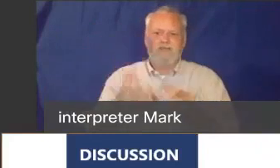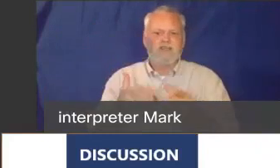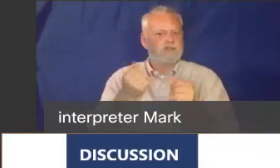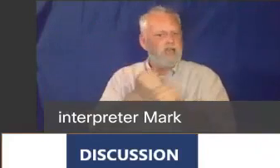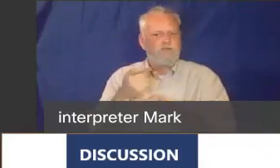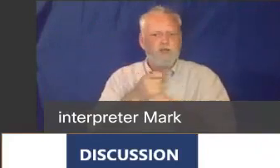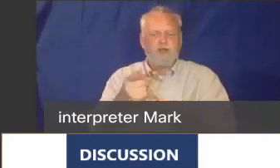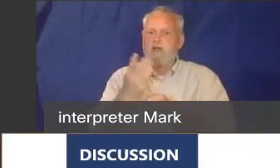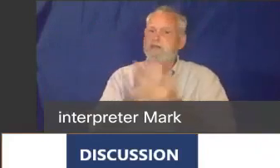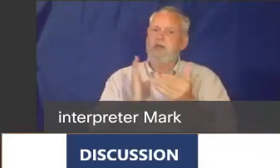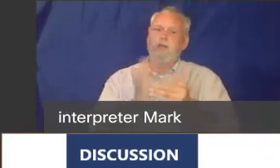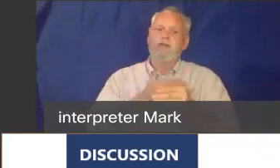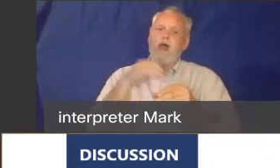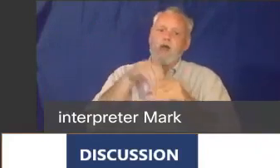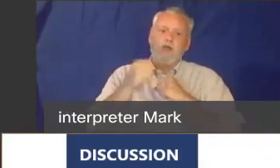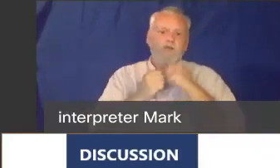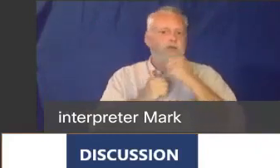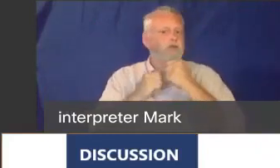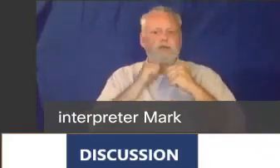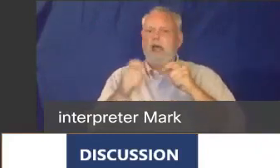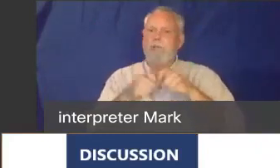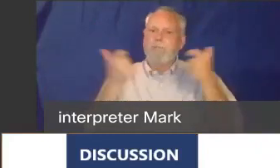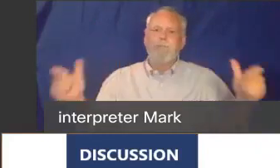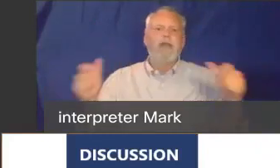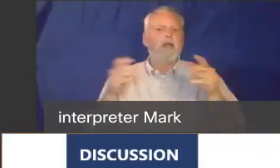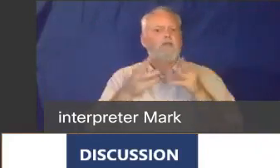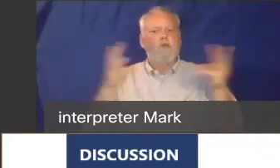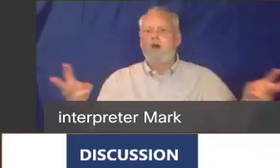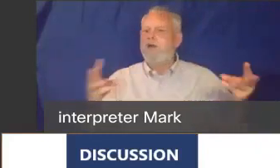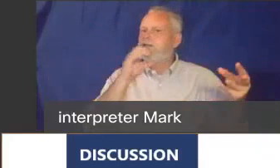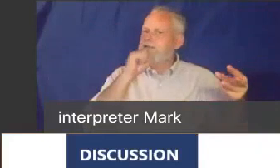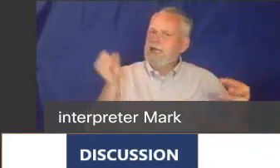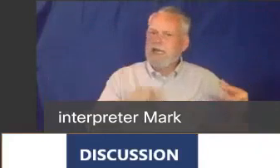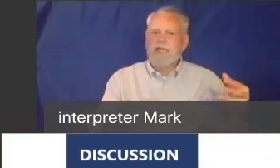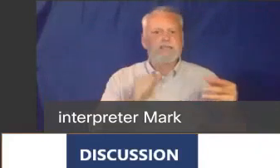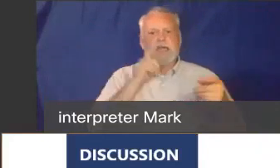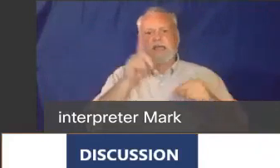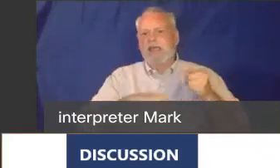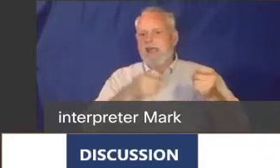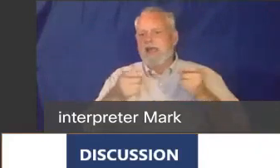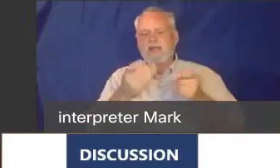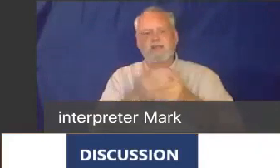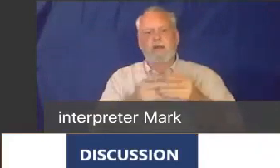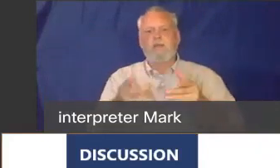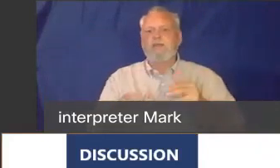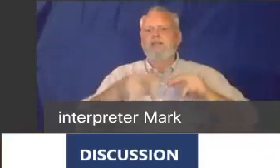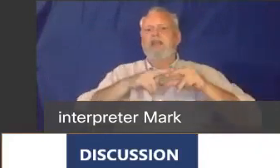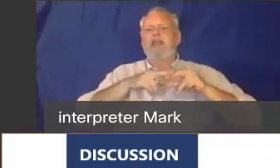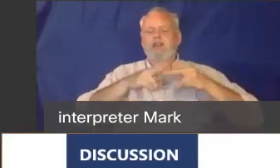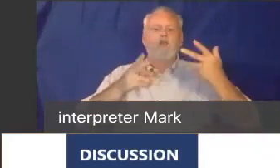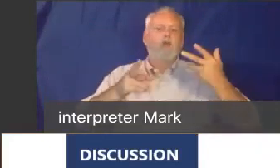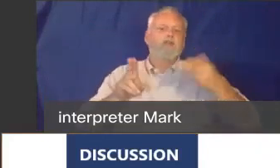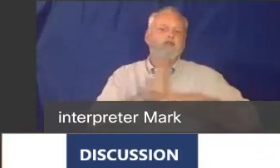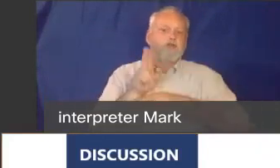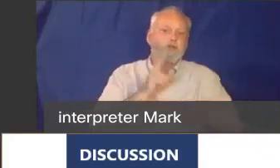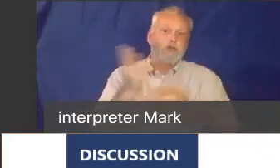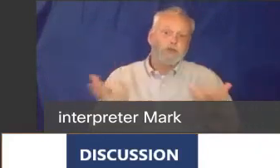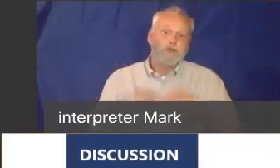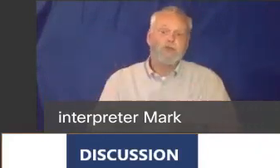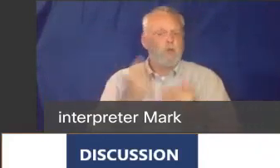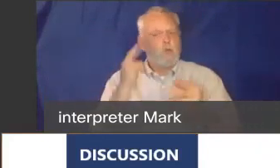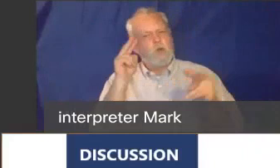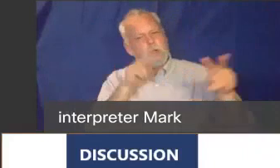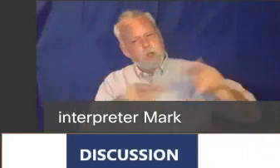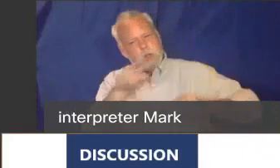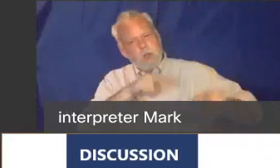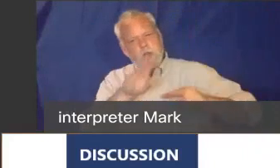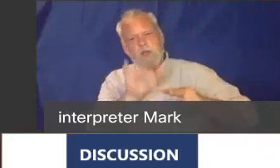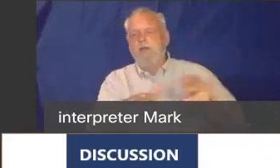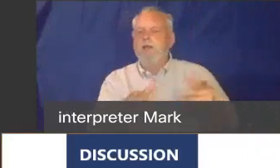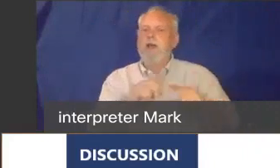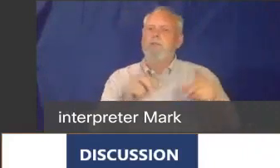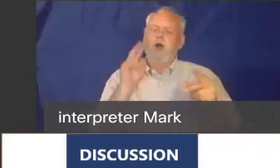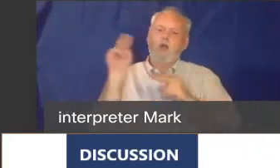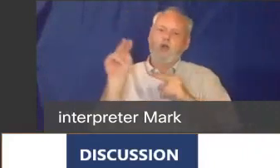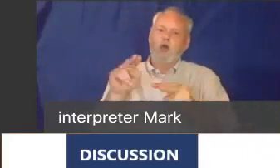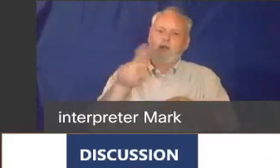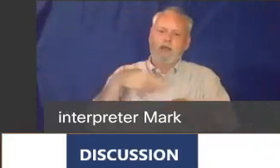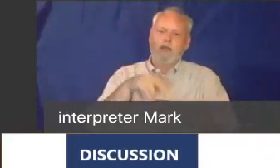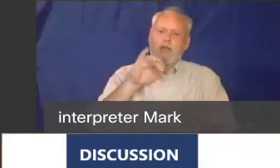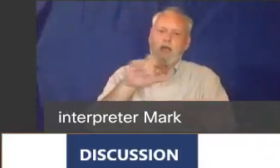Isn't big enough or wide enough is aging. It just can't handle some of these increased volumes of you. So we are looking at that. I would encourage folks to look at the National Mall plan because it does touch about touch.